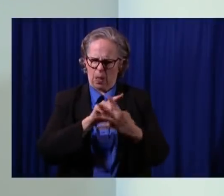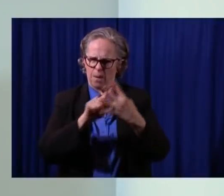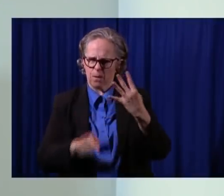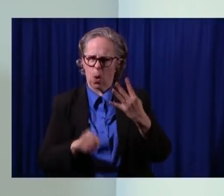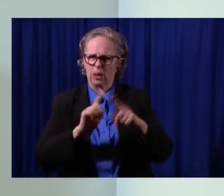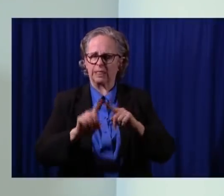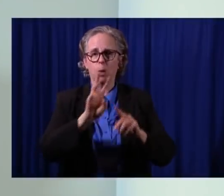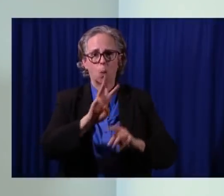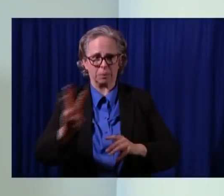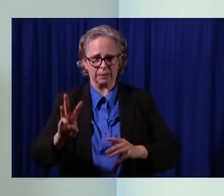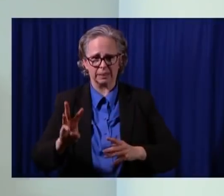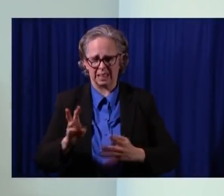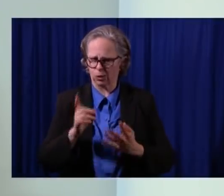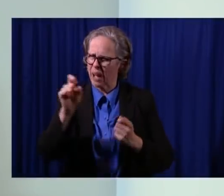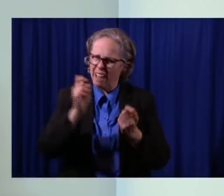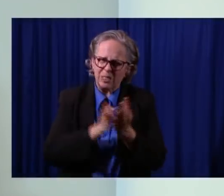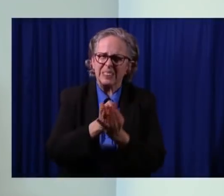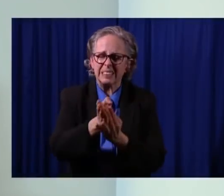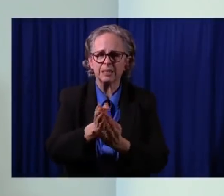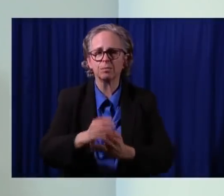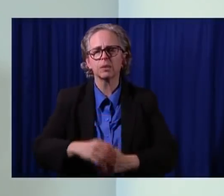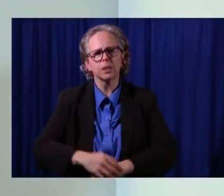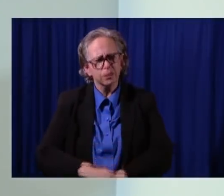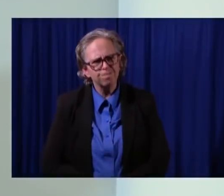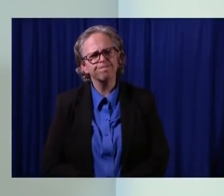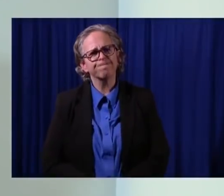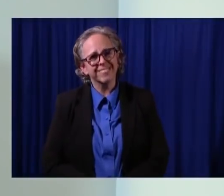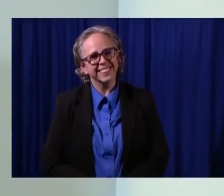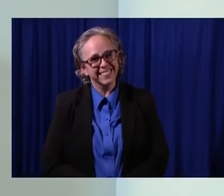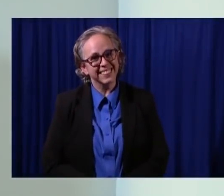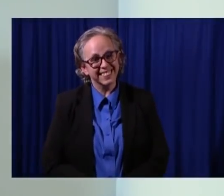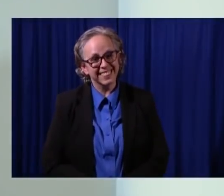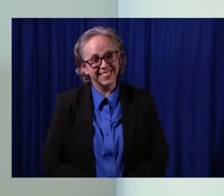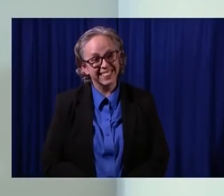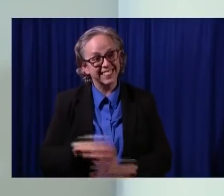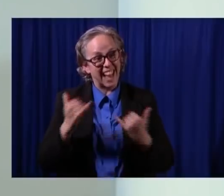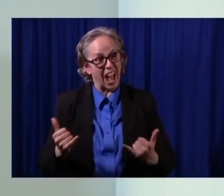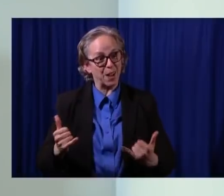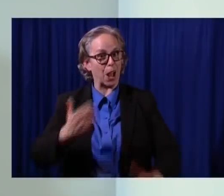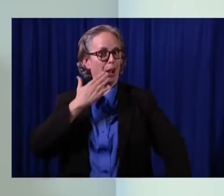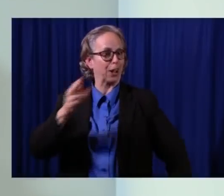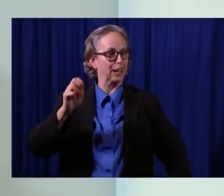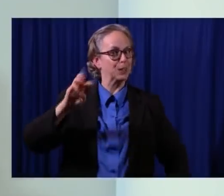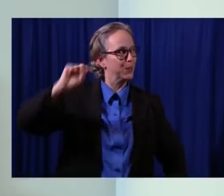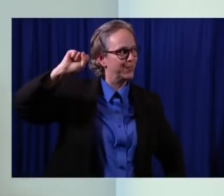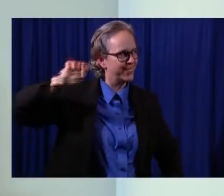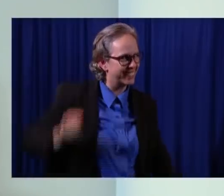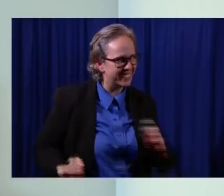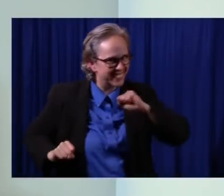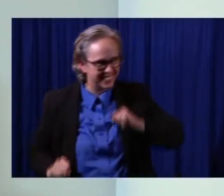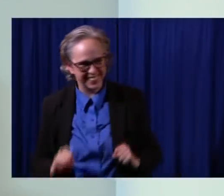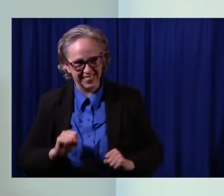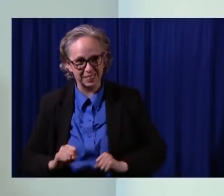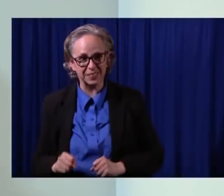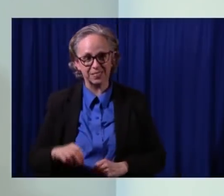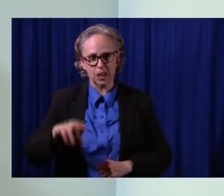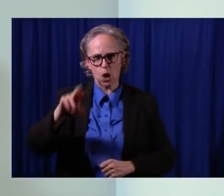AWARE ABOUT THIS, THAT THESE KINDS OF SCAMS ARE OUT THERE AND IT'S UNFORTUNATE THAT PEOPLE WOULD TRY TO TAKE ADVANTAGE DURING A DIFFICULT